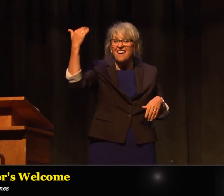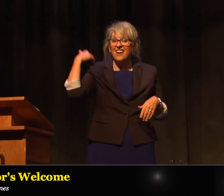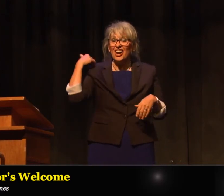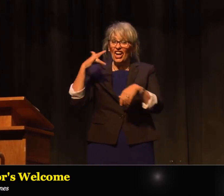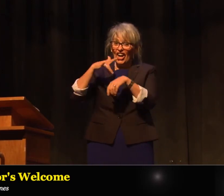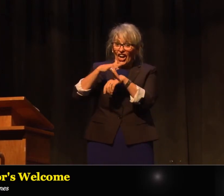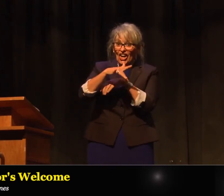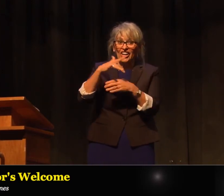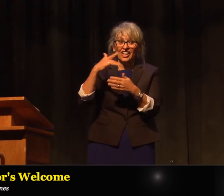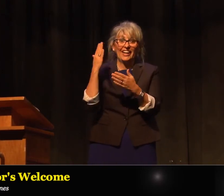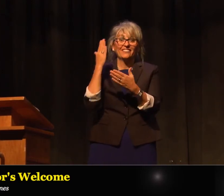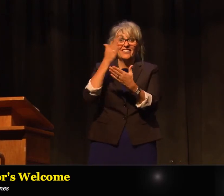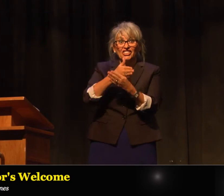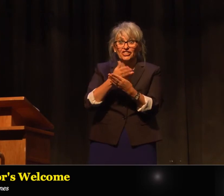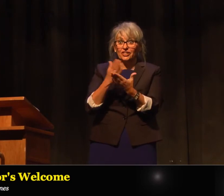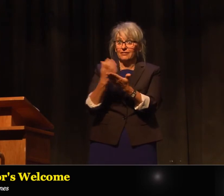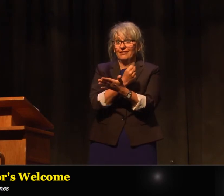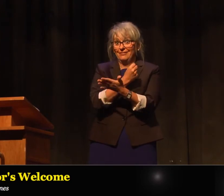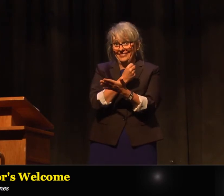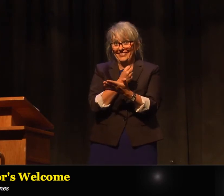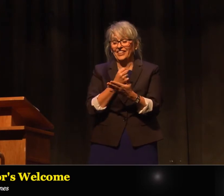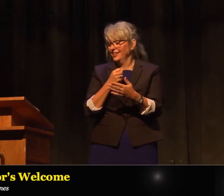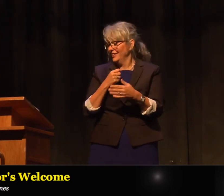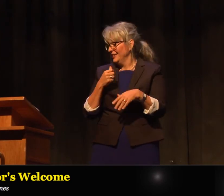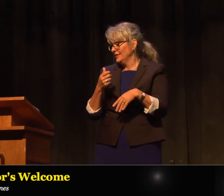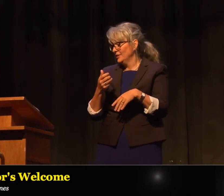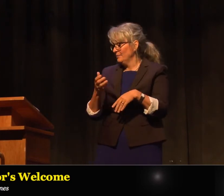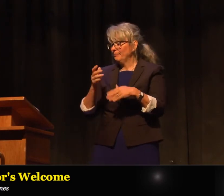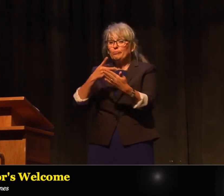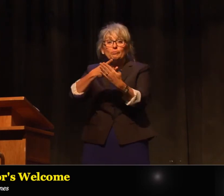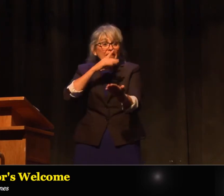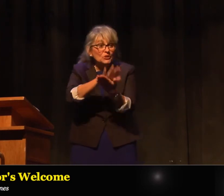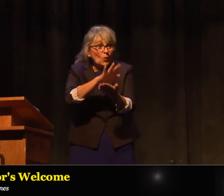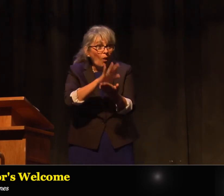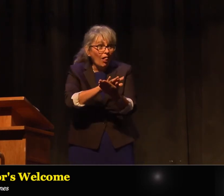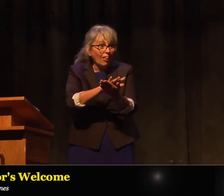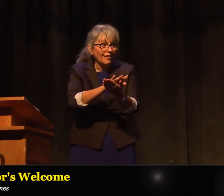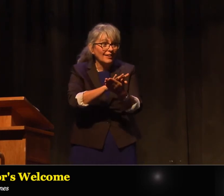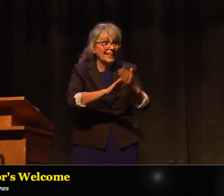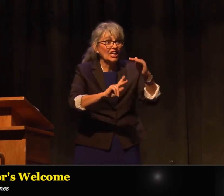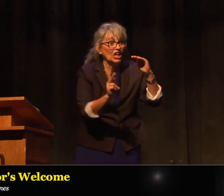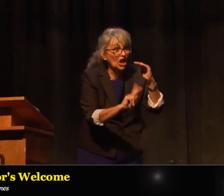When we think of early intervention, preschool,